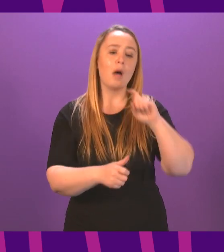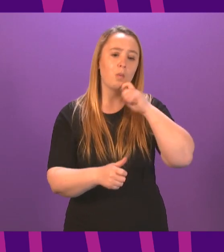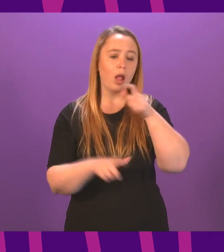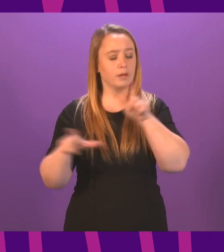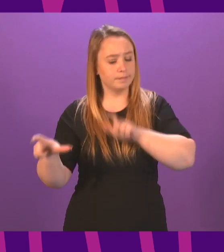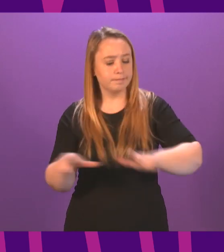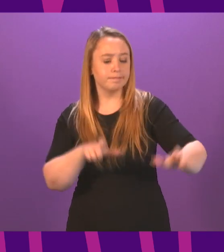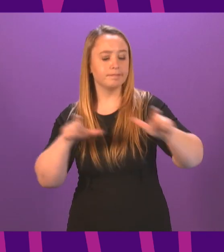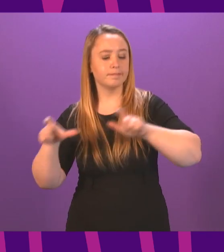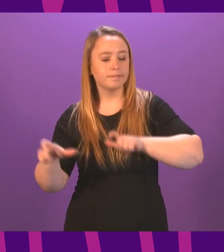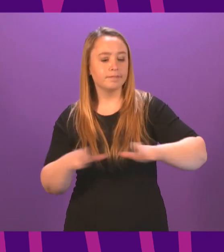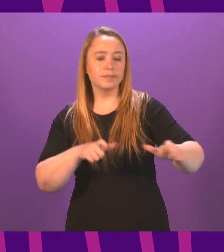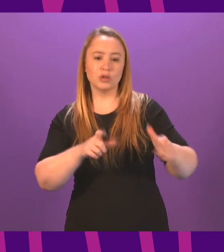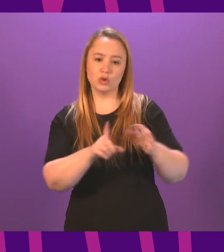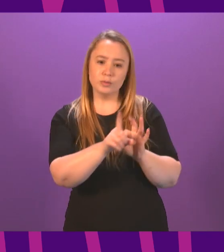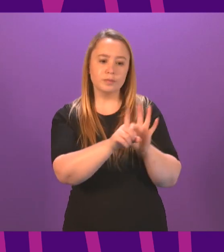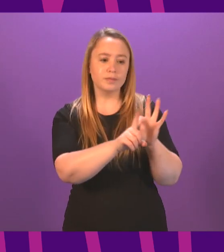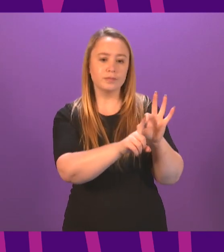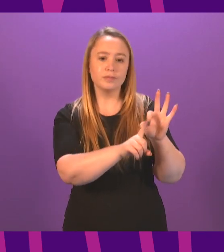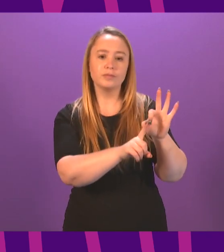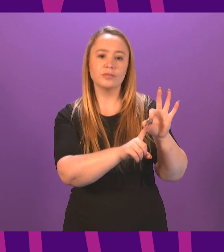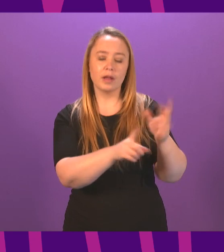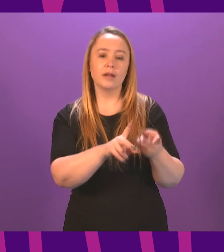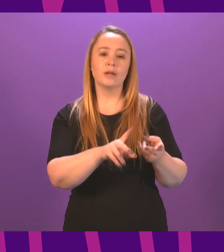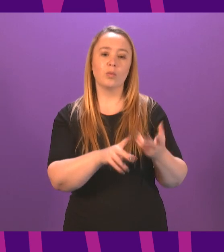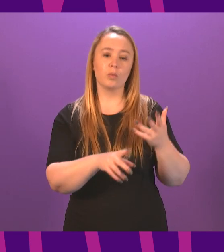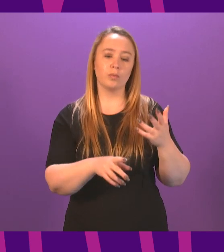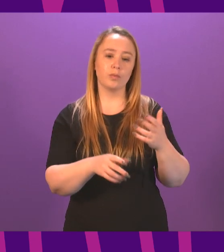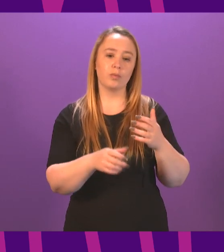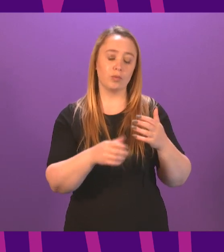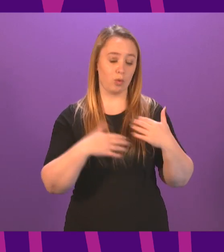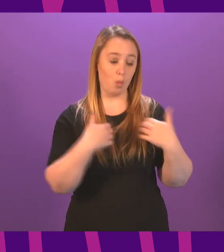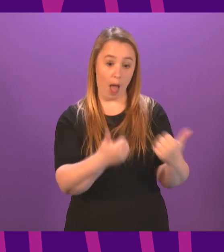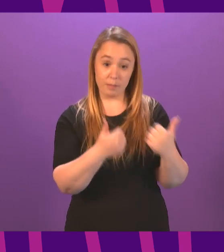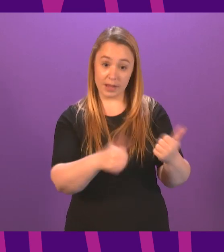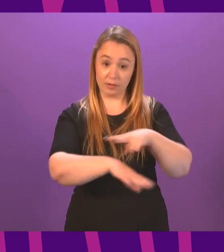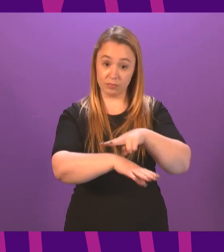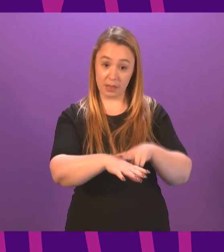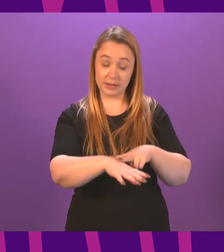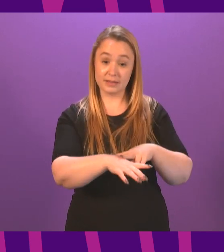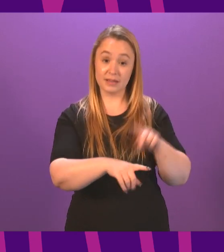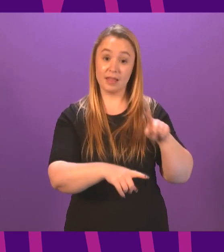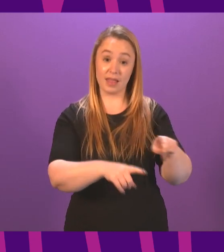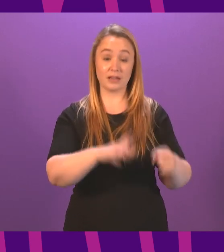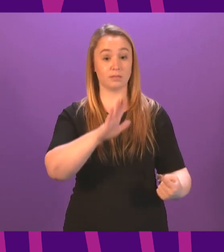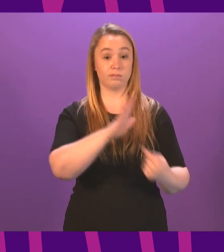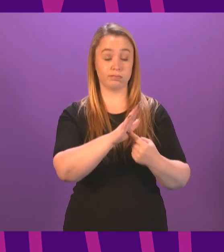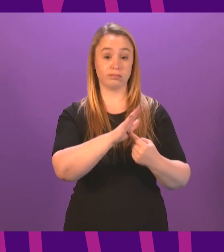where it is necessary. The wellbeing of police officers is one of the principal responsibilities of the chief constable.